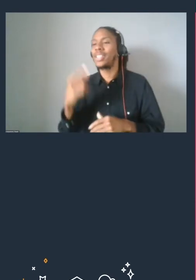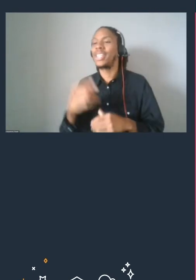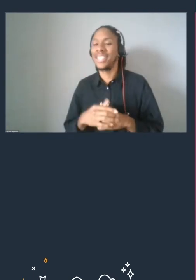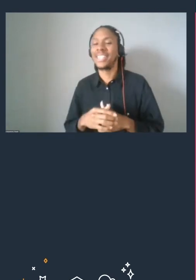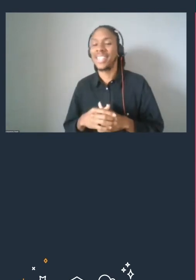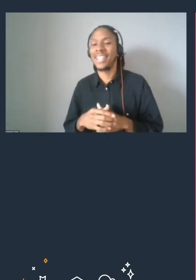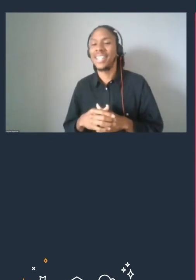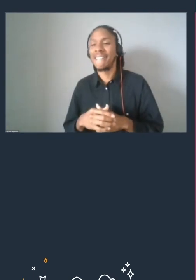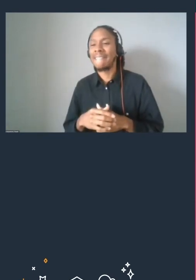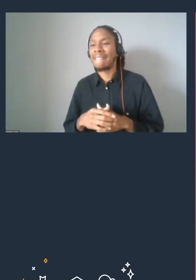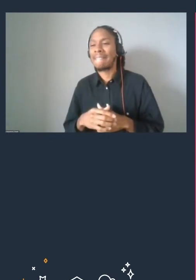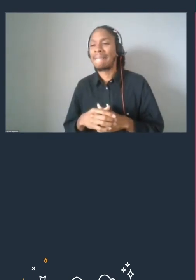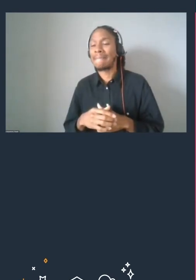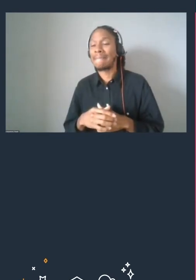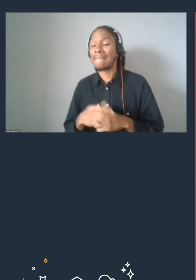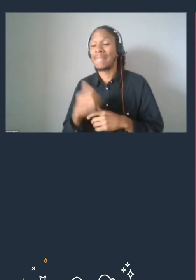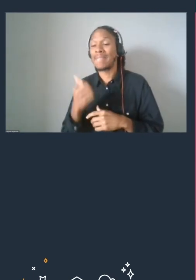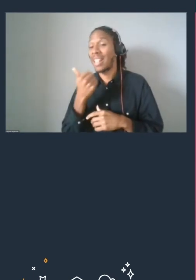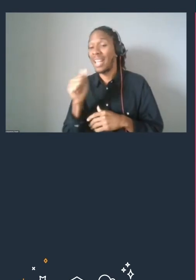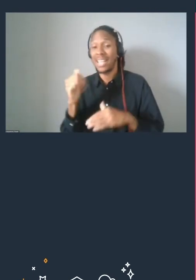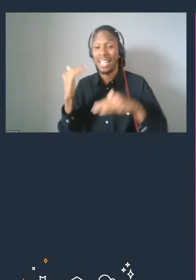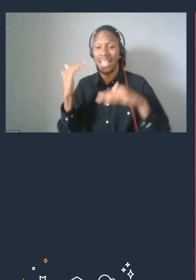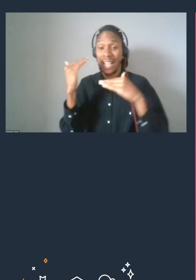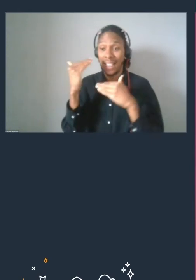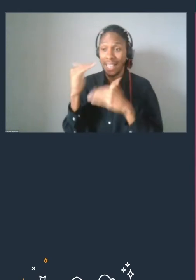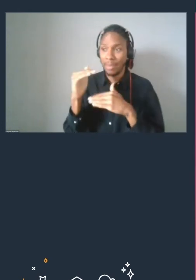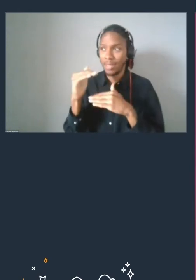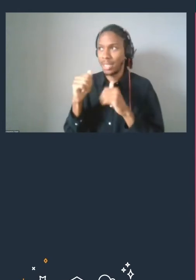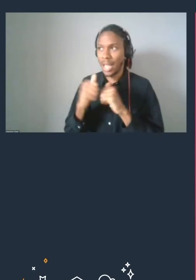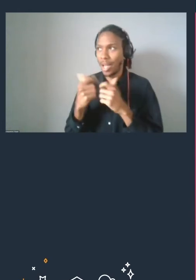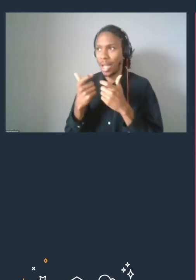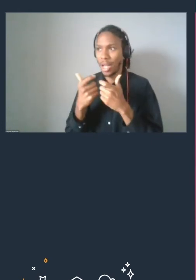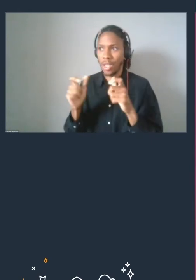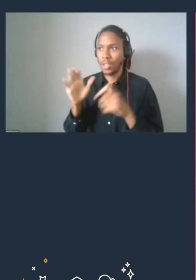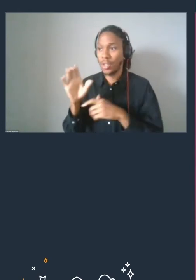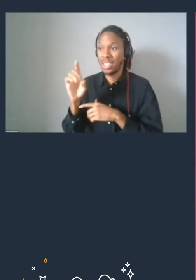is there any limitation on how large your daily lake can grow on history?